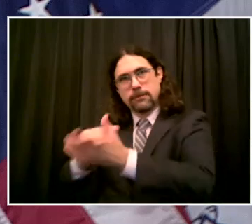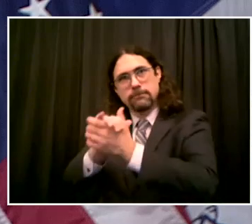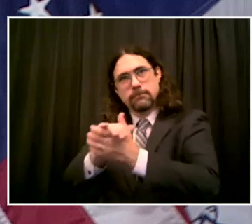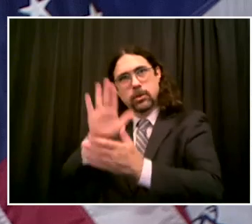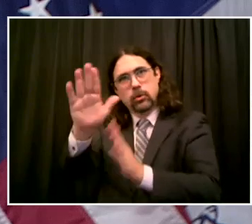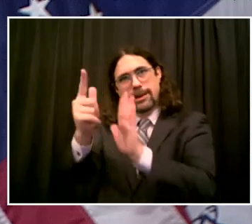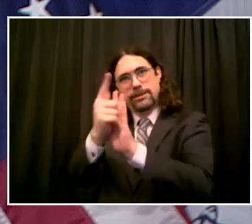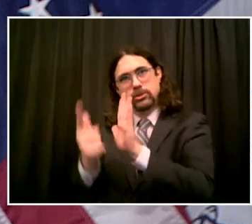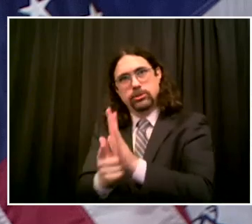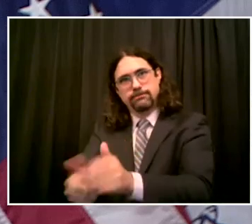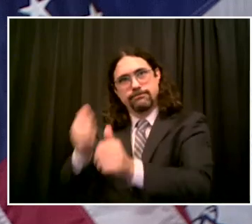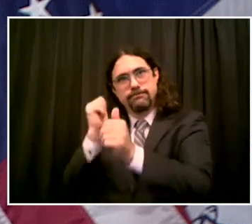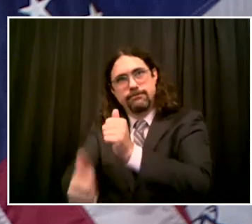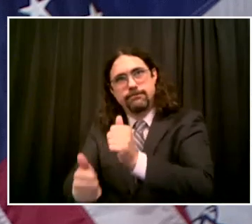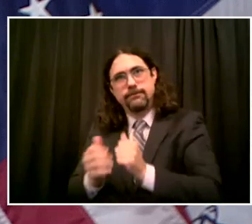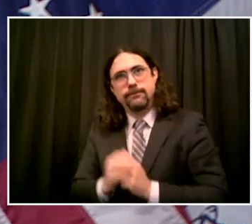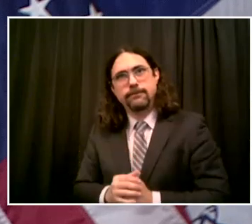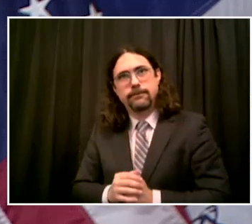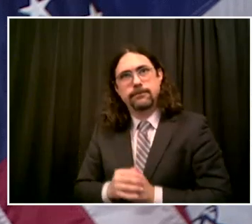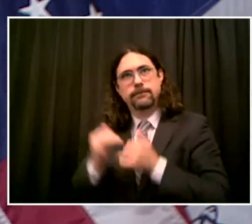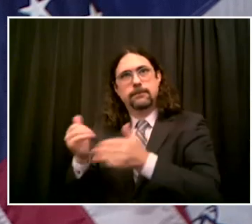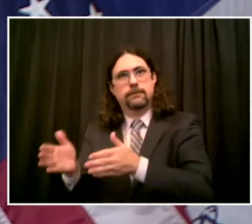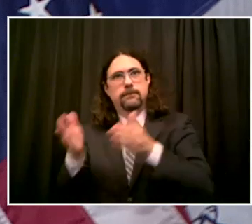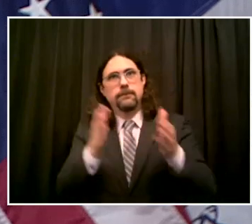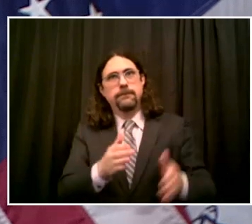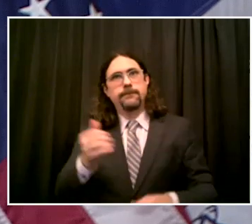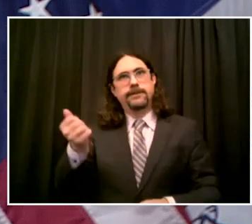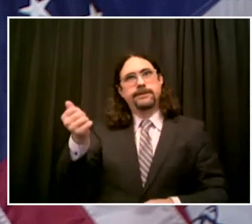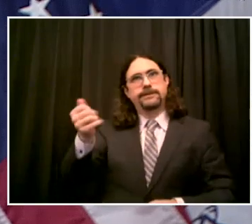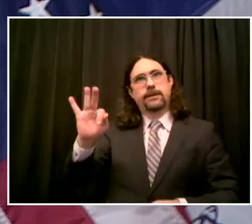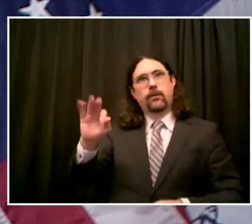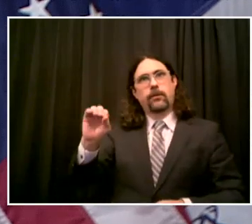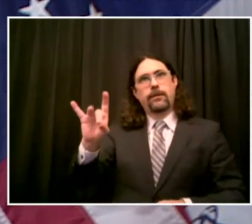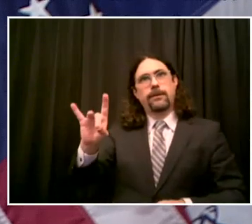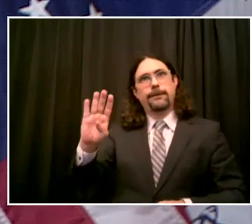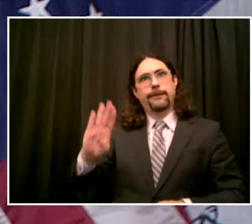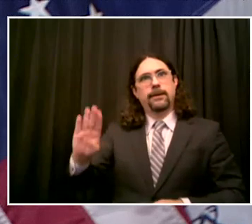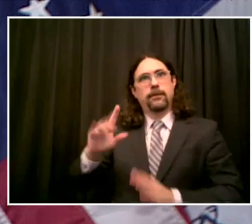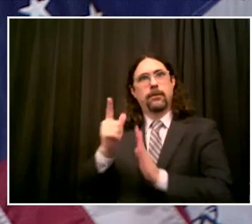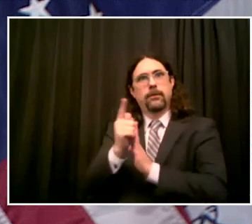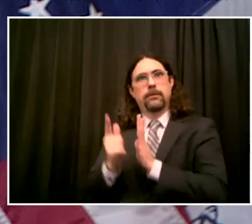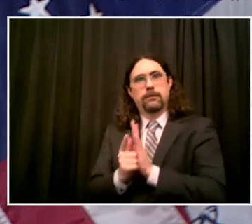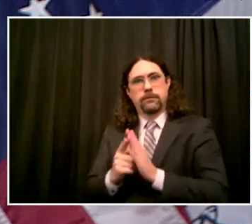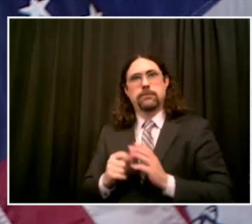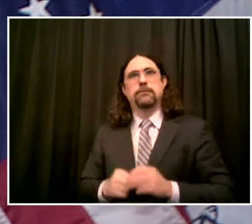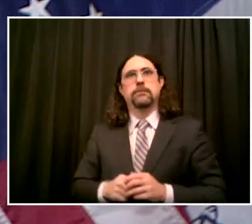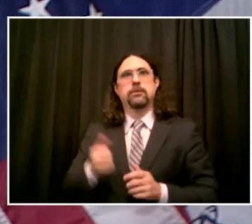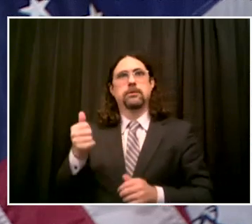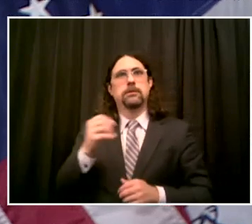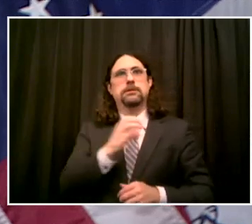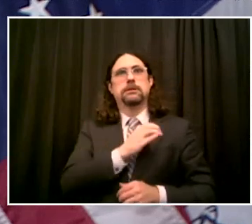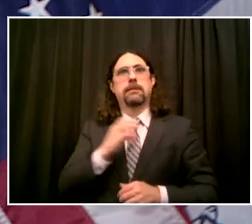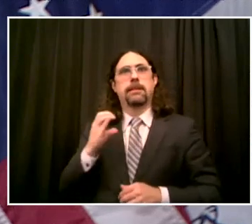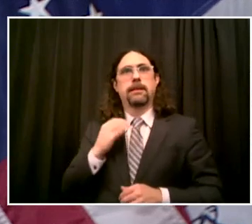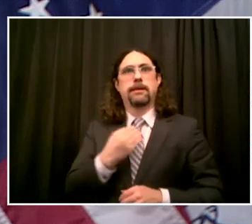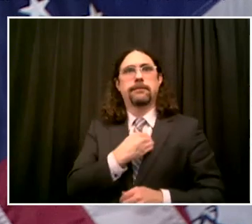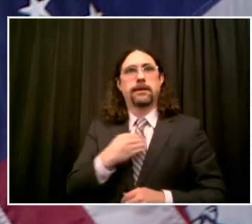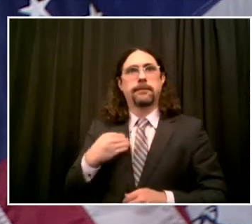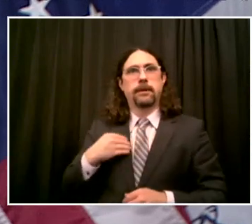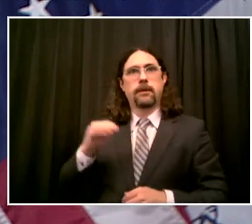MEMBER.3■ CONGRATULATIONS ON THIS LEGLAISTIN.O NDA NOW MY PLEASURE TURNS TO